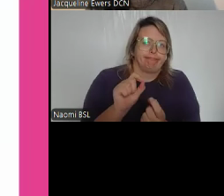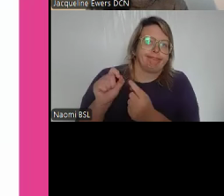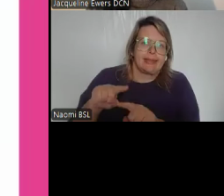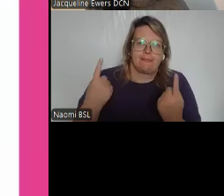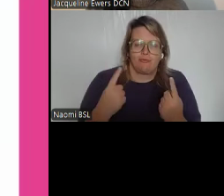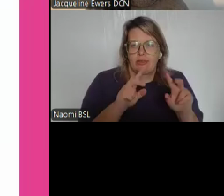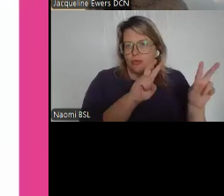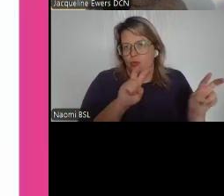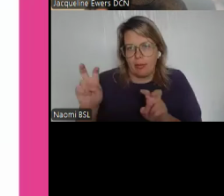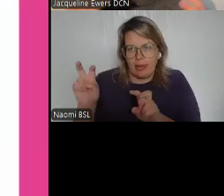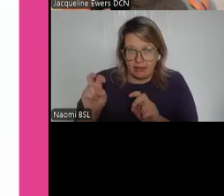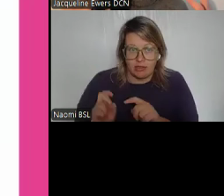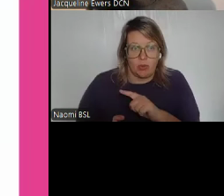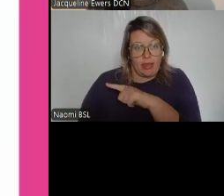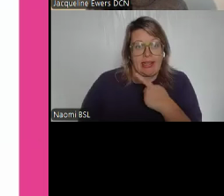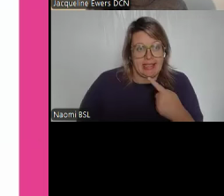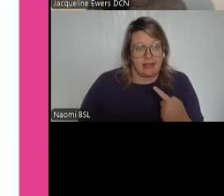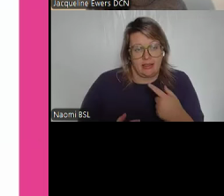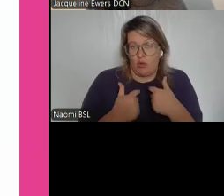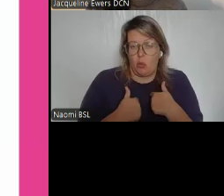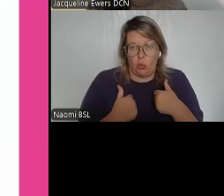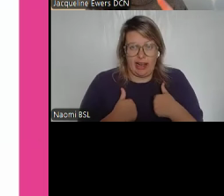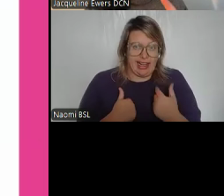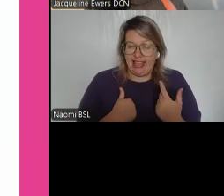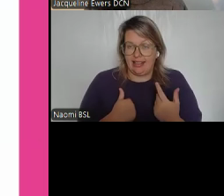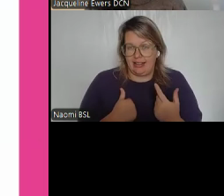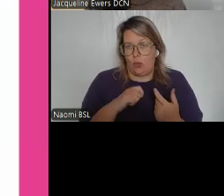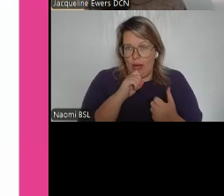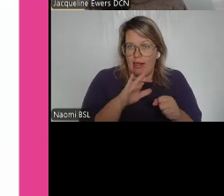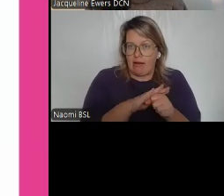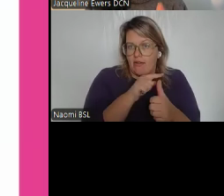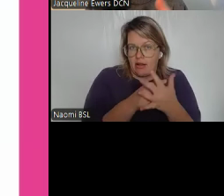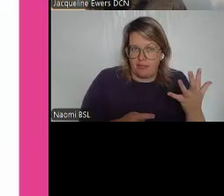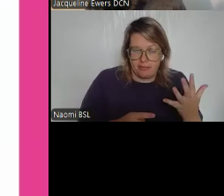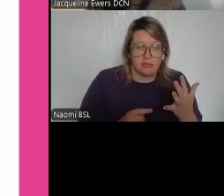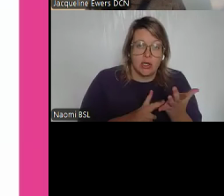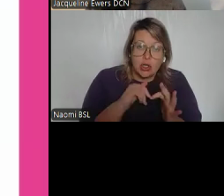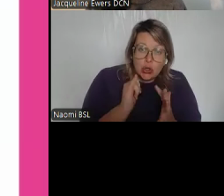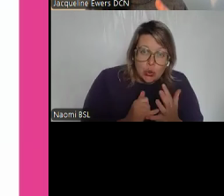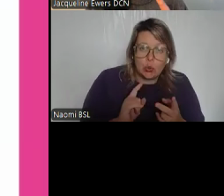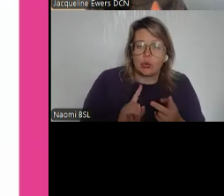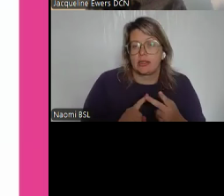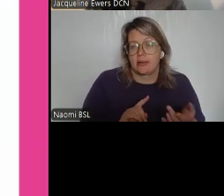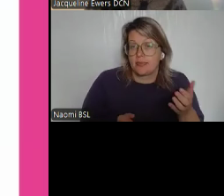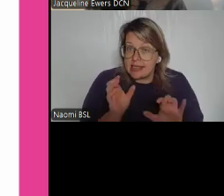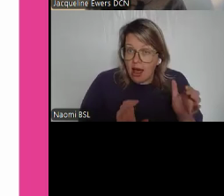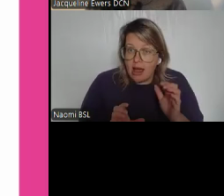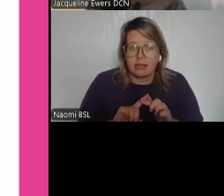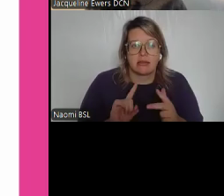They've mentioned it. They've been transparent about it. News, science, exhibitions,